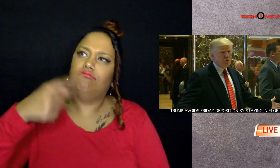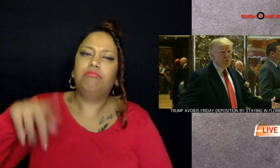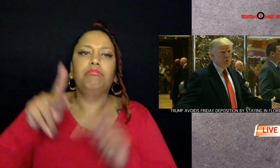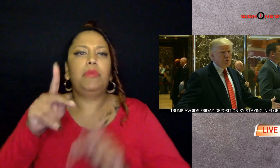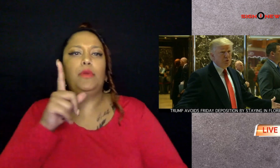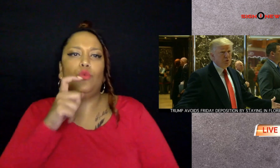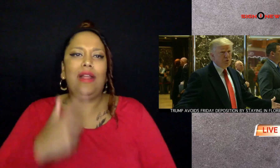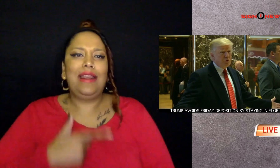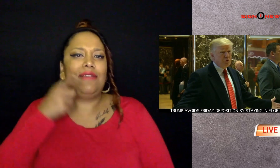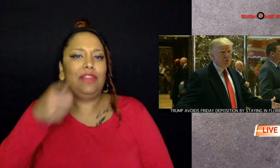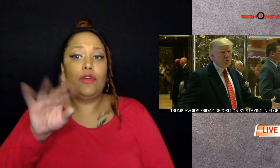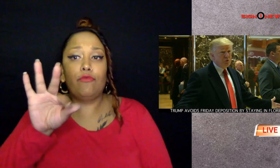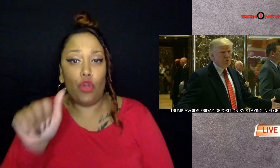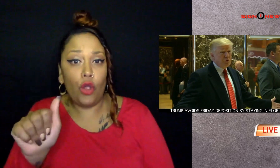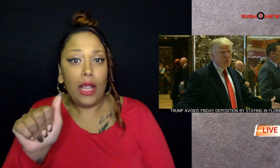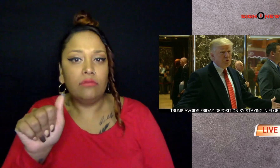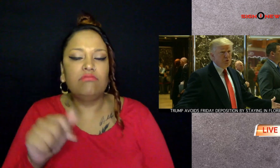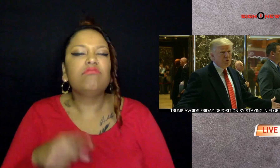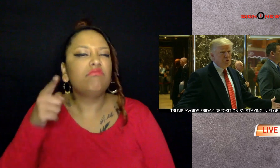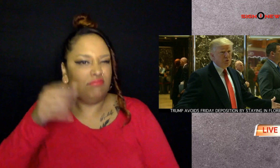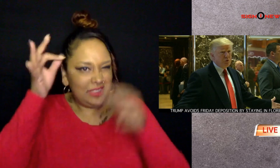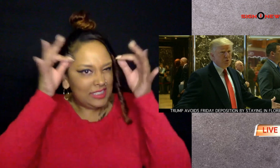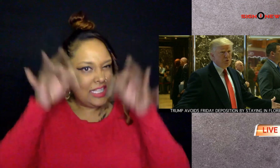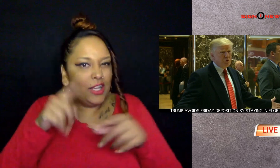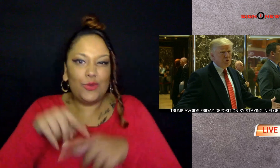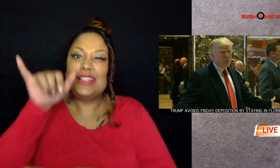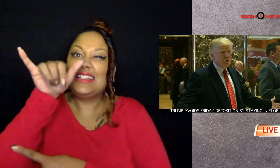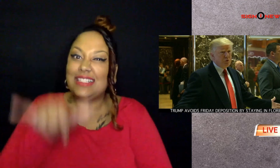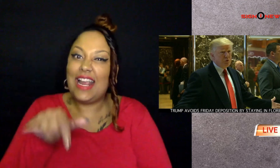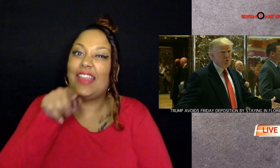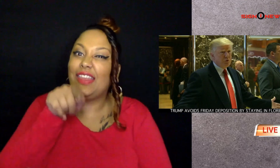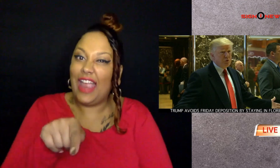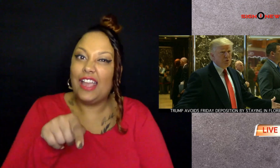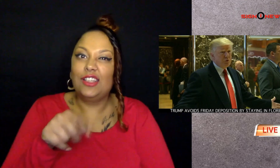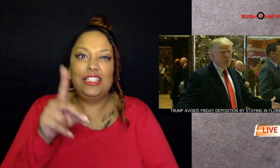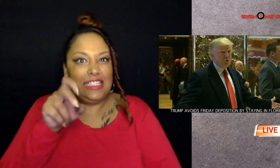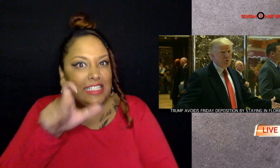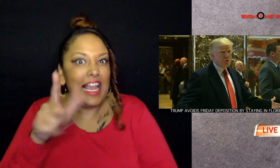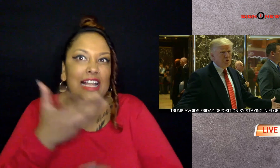former President Donald Trump is one of the Florida residents who decided to stay and ride out the storm